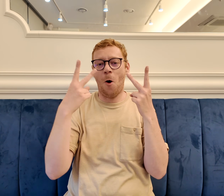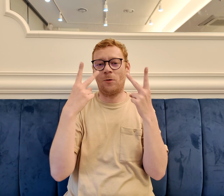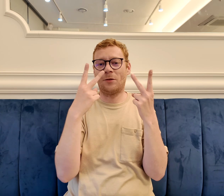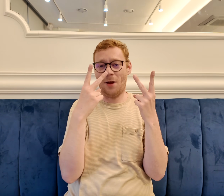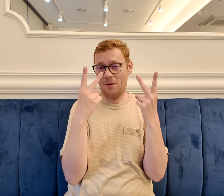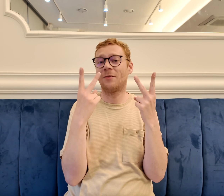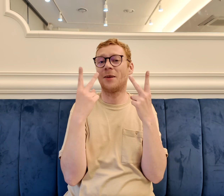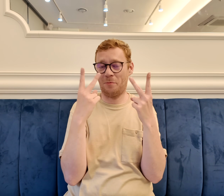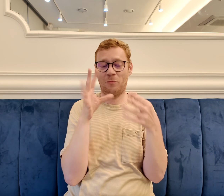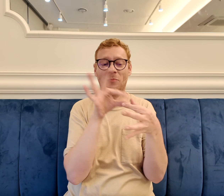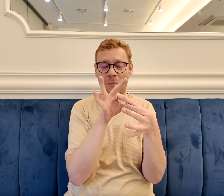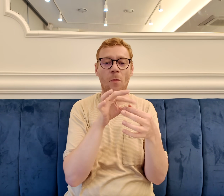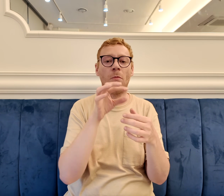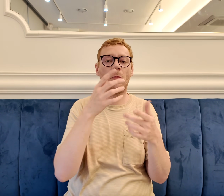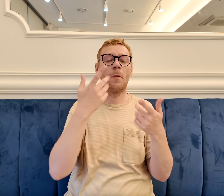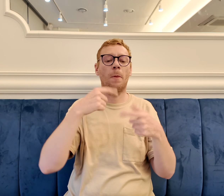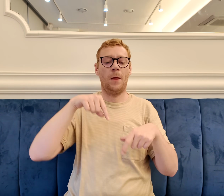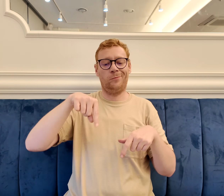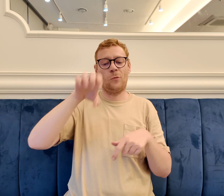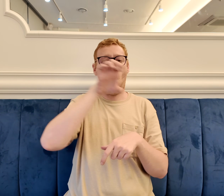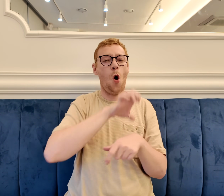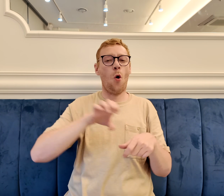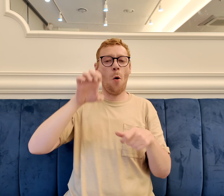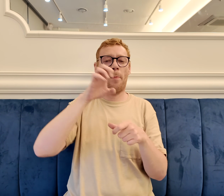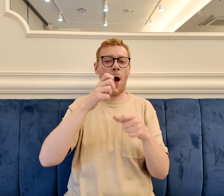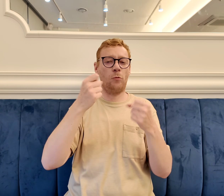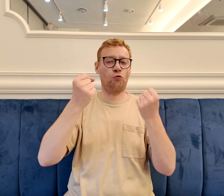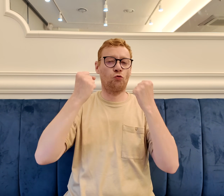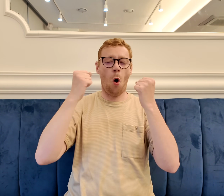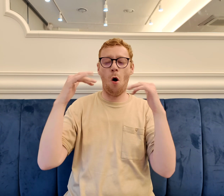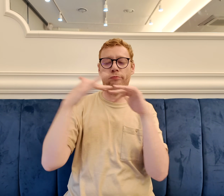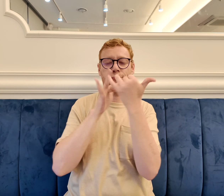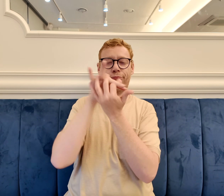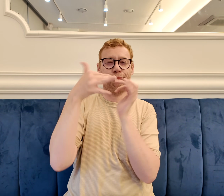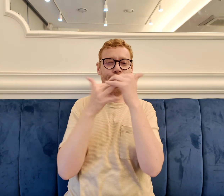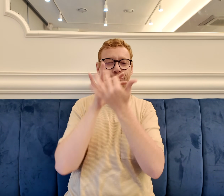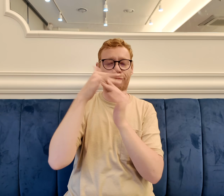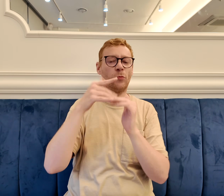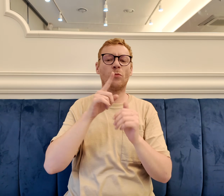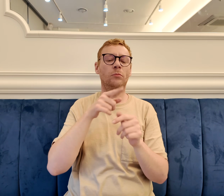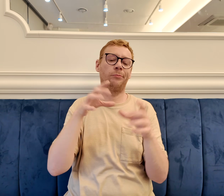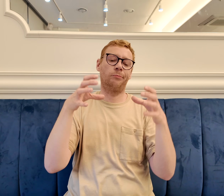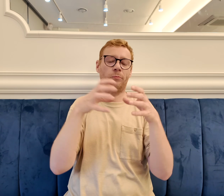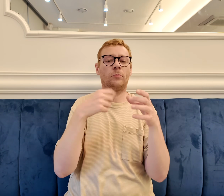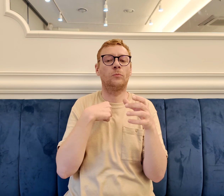the sign for "important" has become simpler and more unified. Europe is geographically close, so there's a lot of interaction.